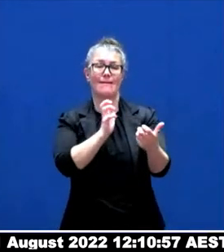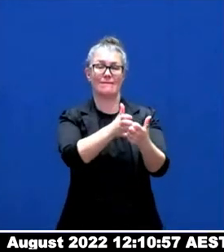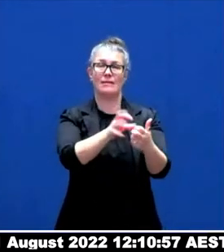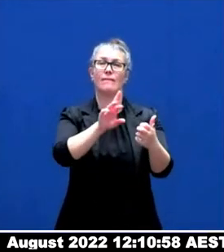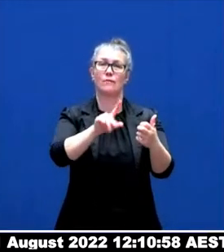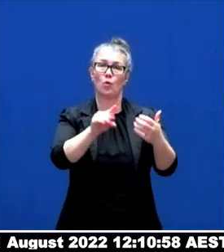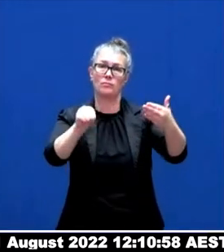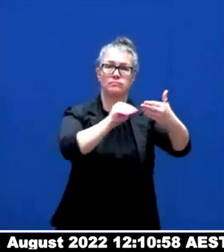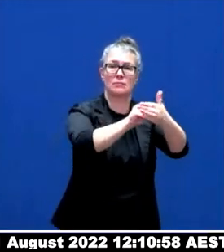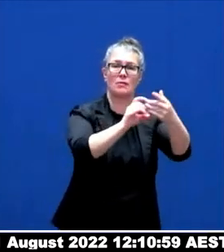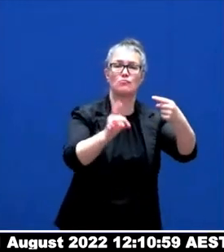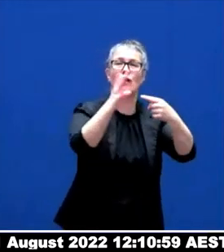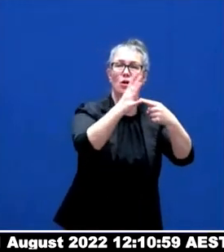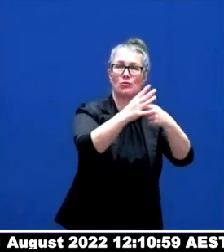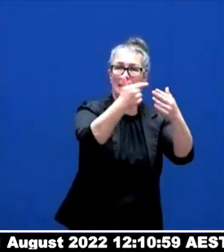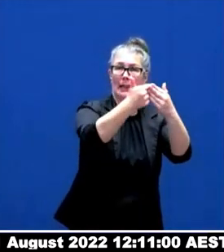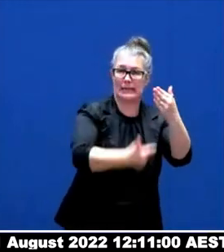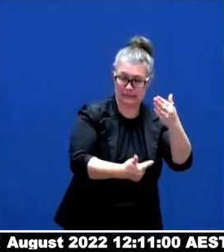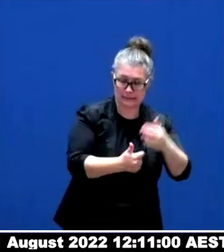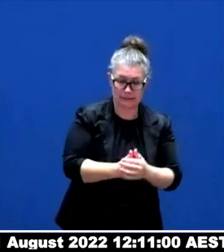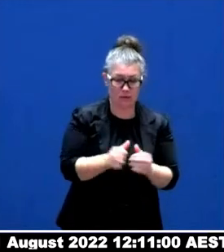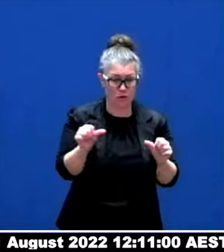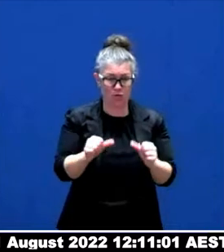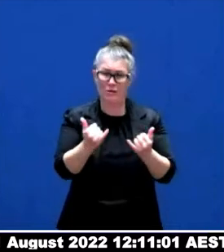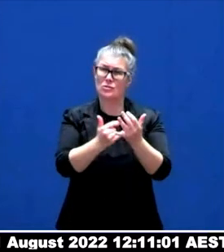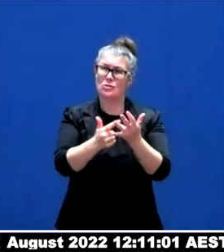Alright. And then looking at the information that you've provided to the Royal